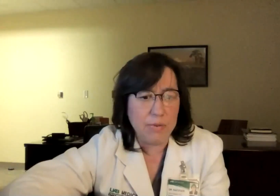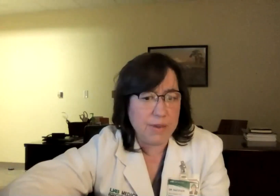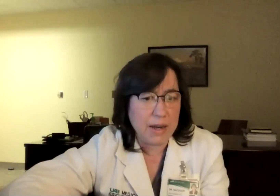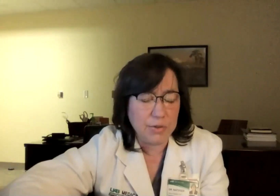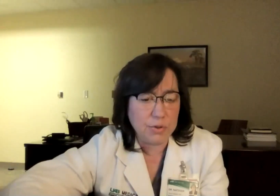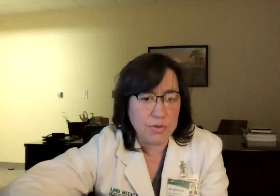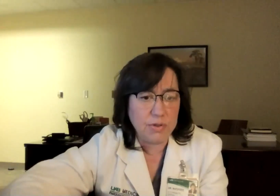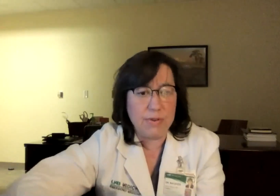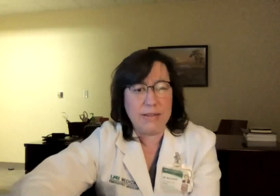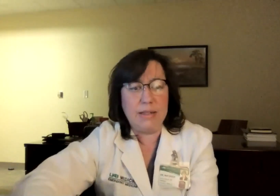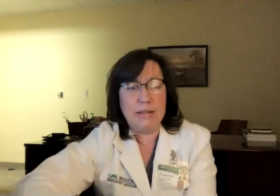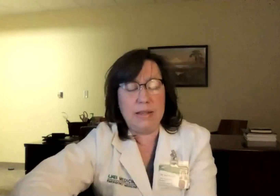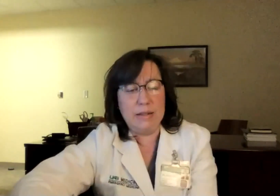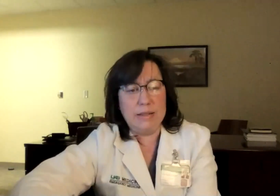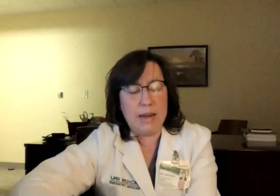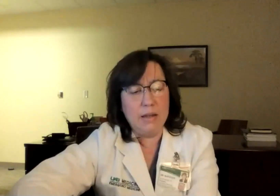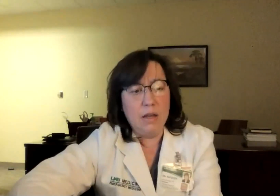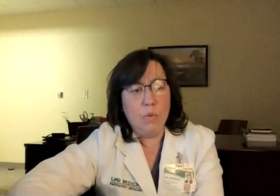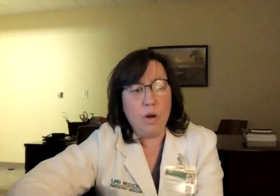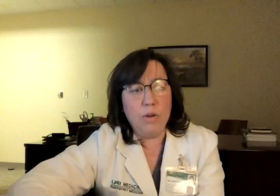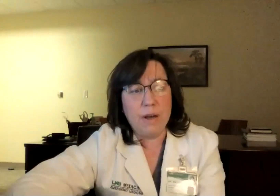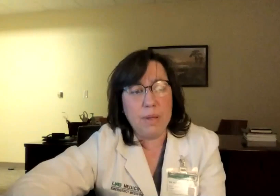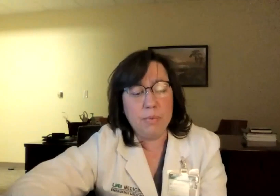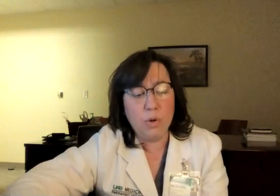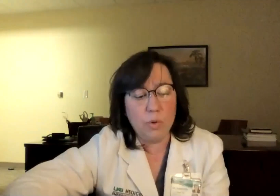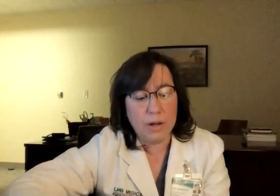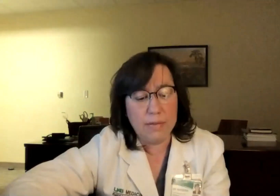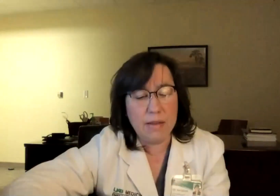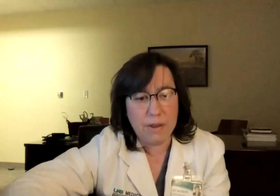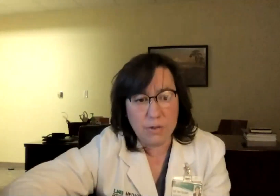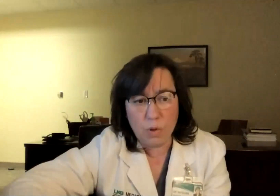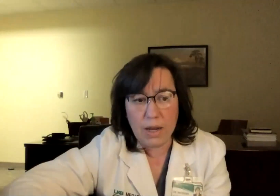got extra doses of vaccine at the end of the day well we find people who are in that phase 1a